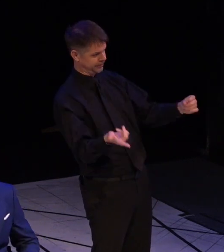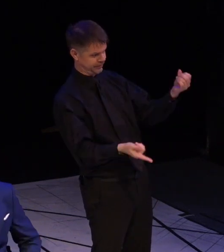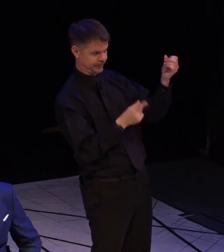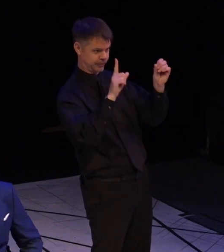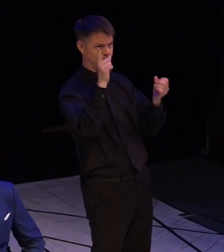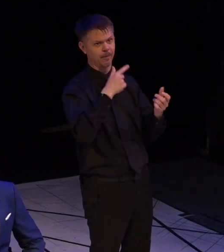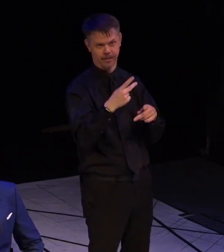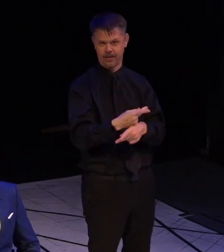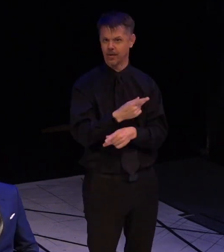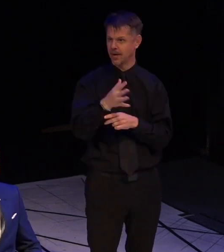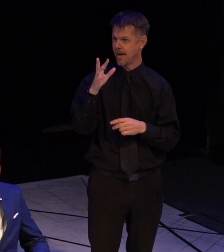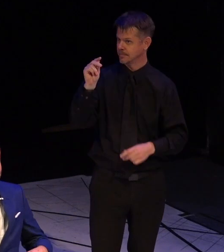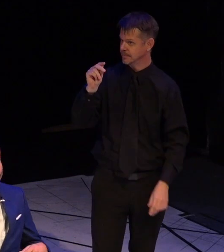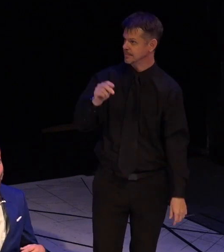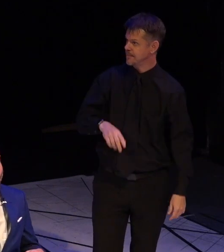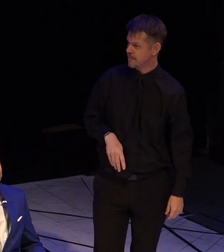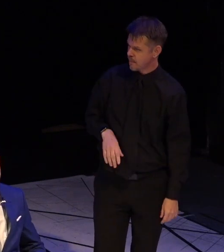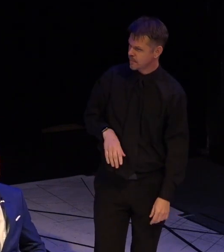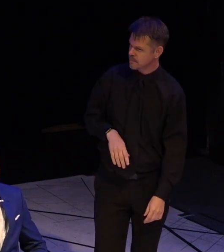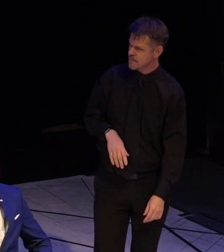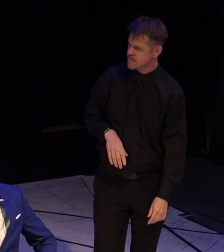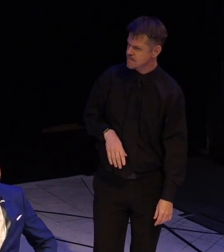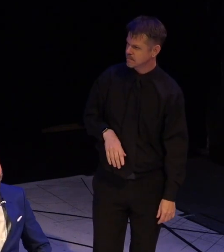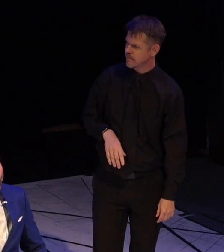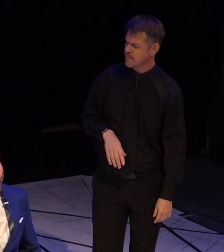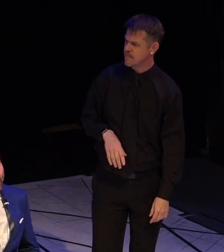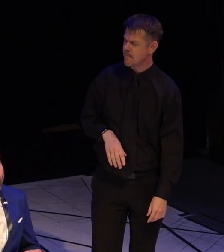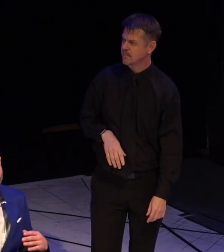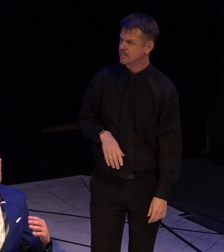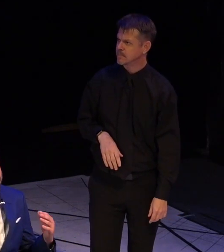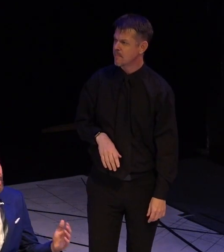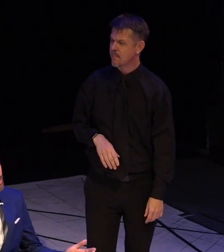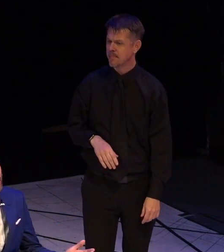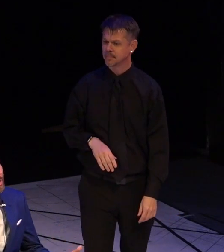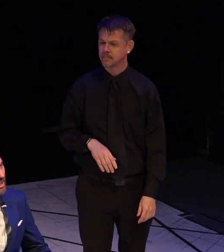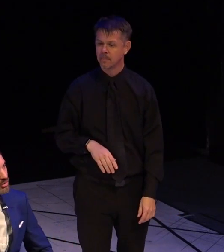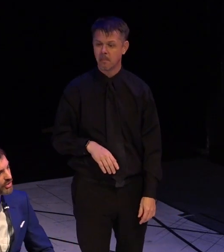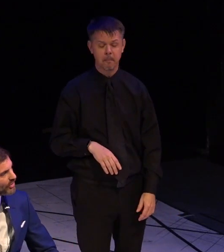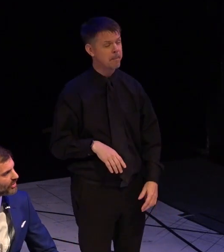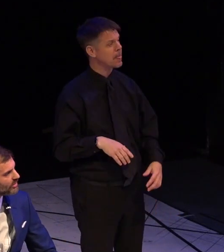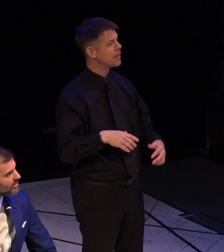Right? And so, that's not to say there aren't challenges, though.